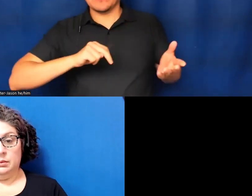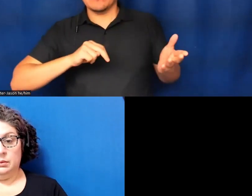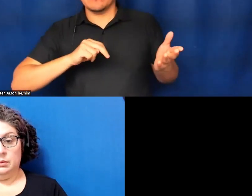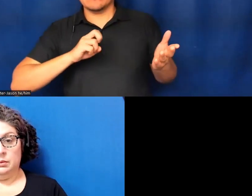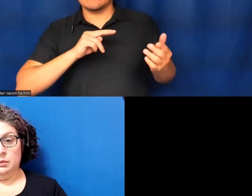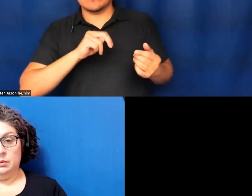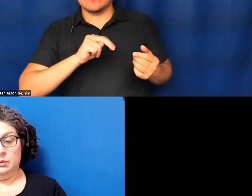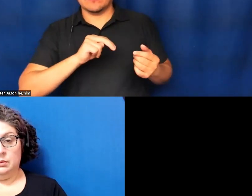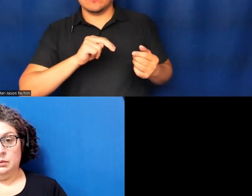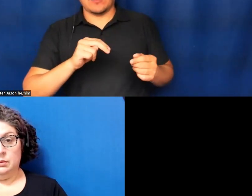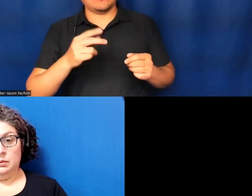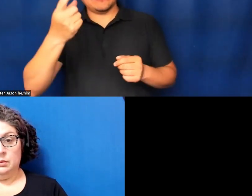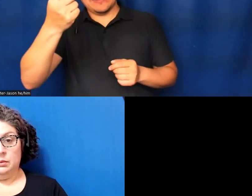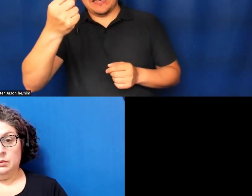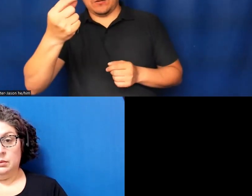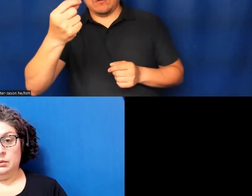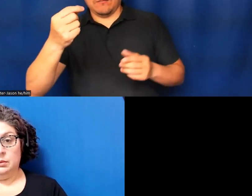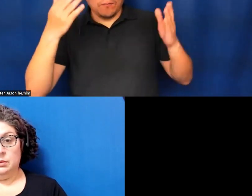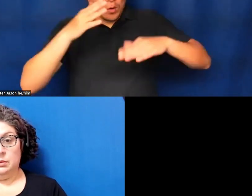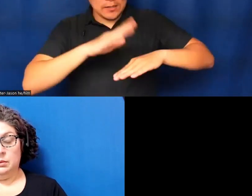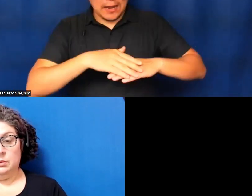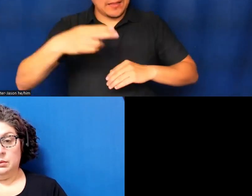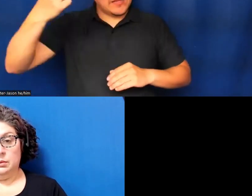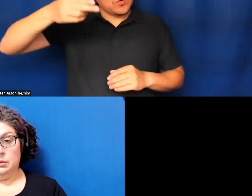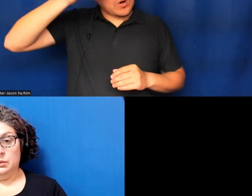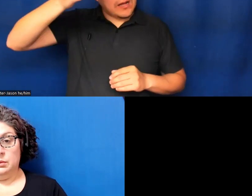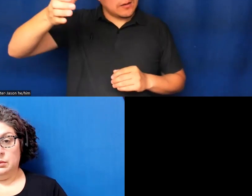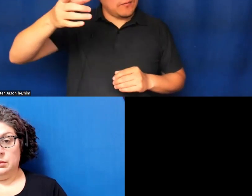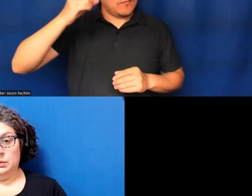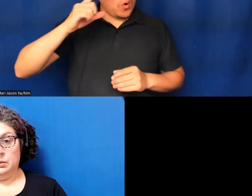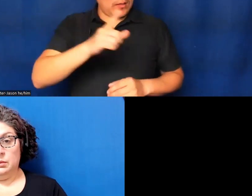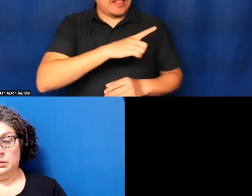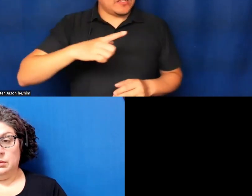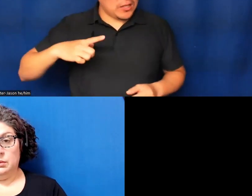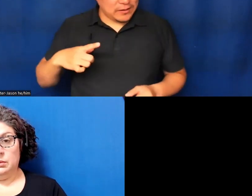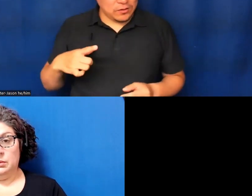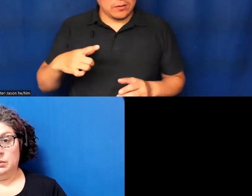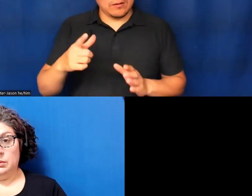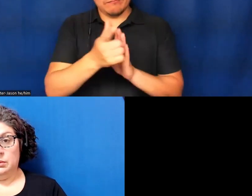A little dilation on the historical concept of legislature might be in order because there's